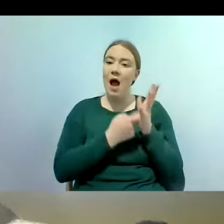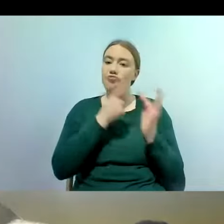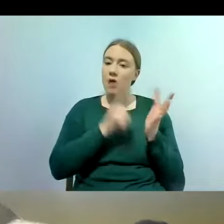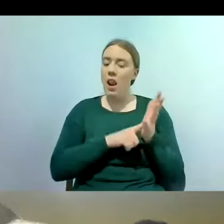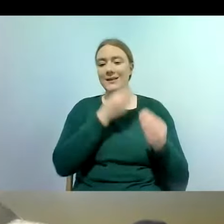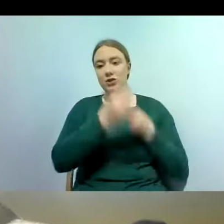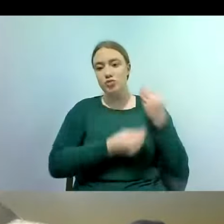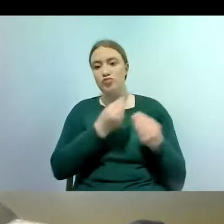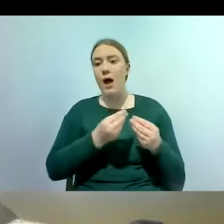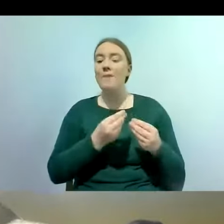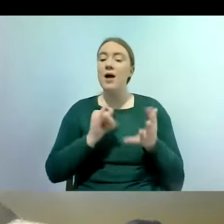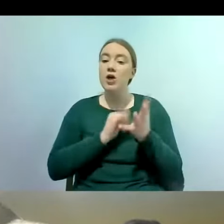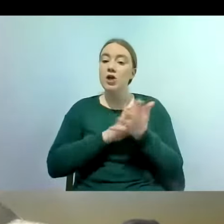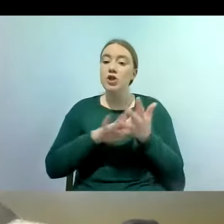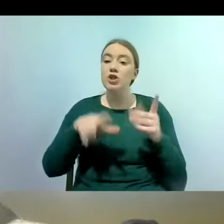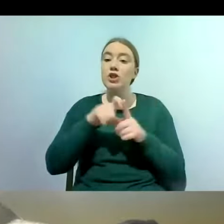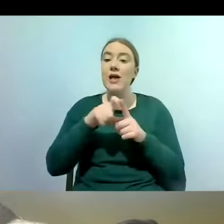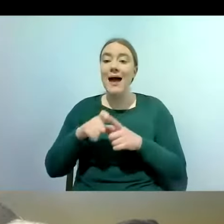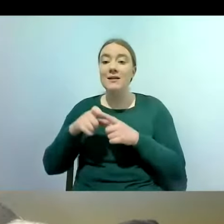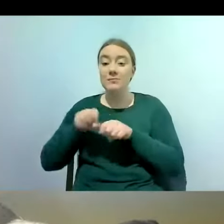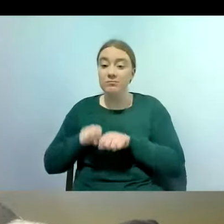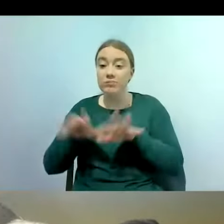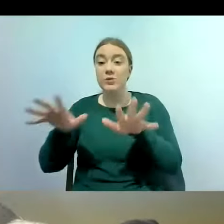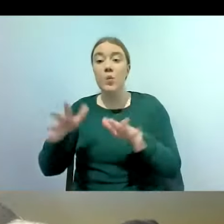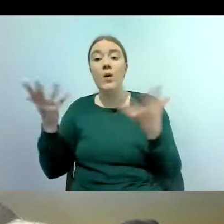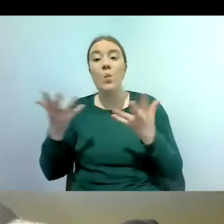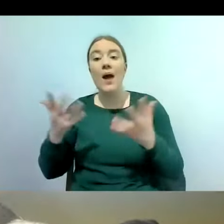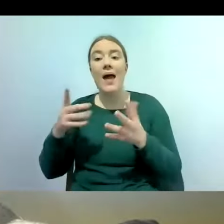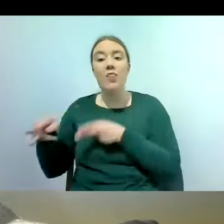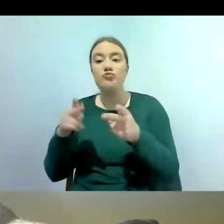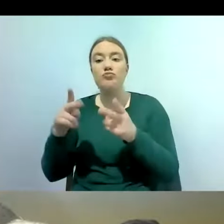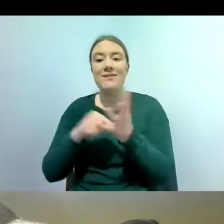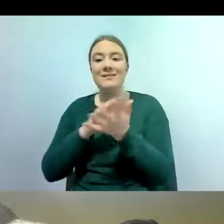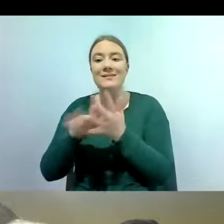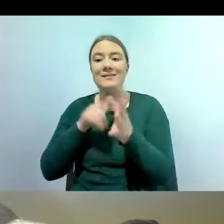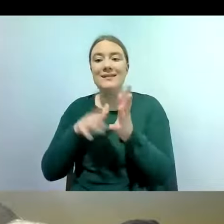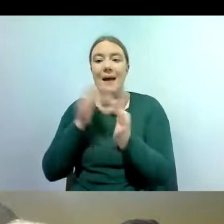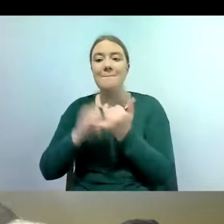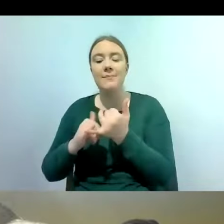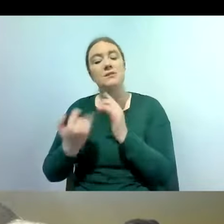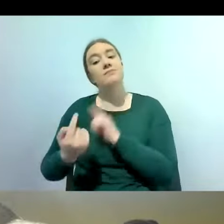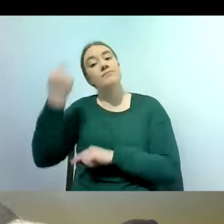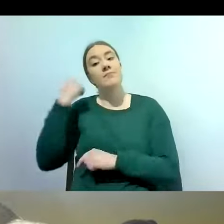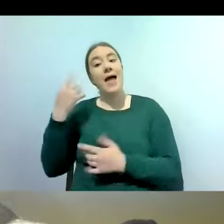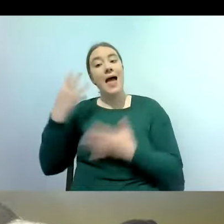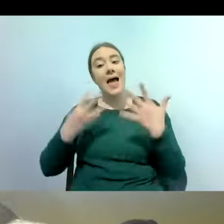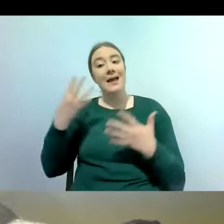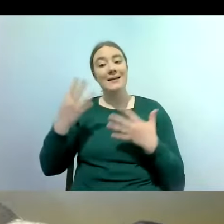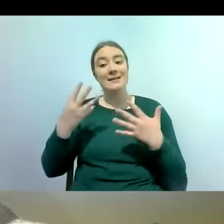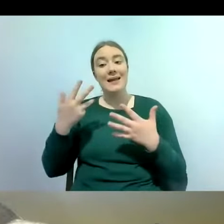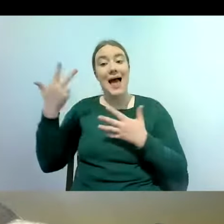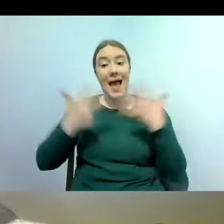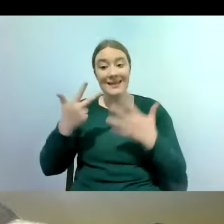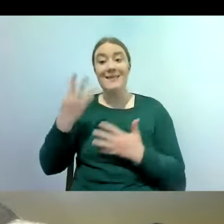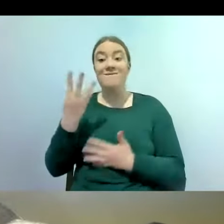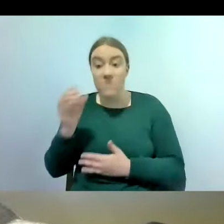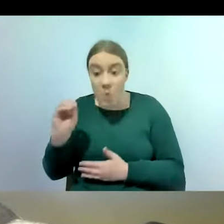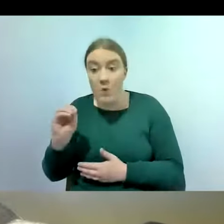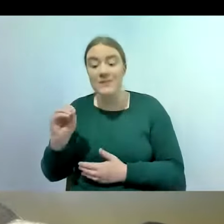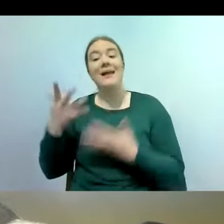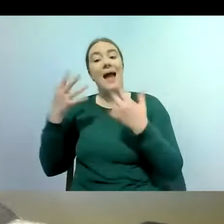thames where they used to be at that time in 1840s quite a large shad fishery but sadly that fishery